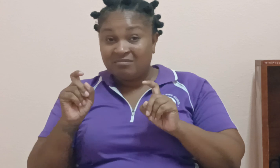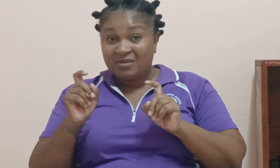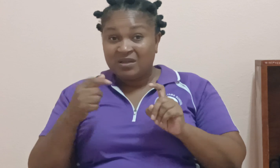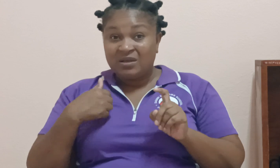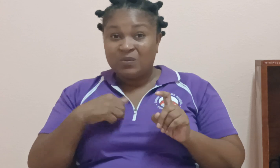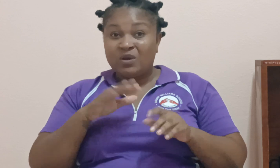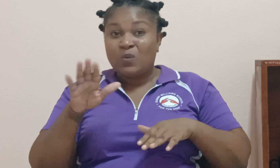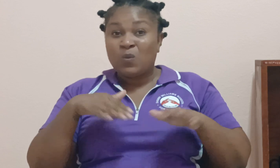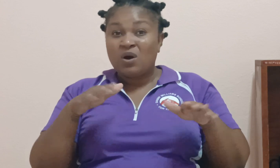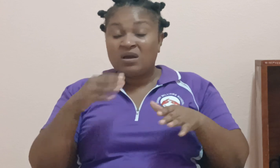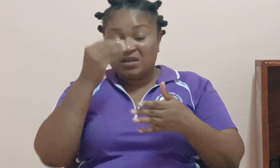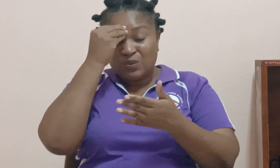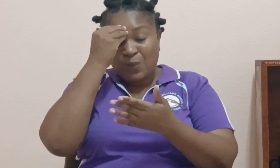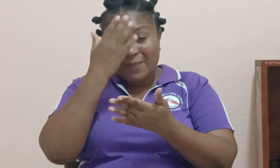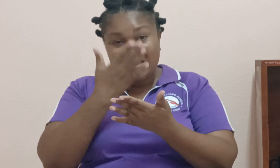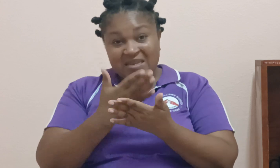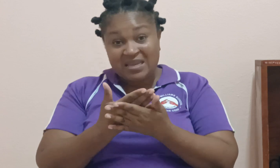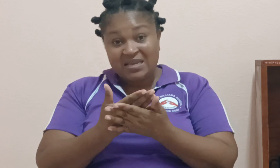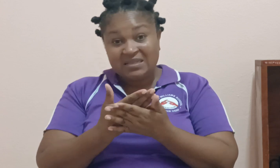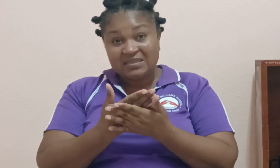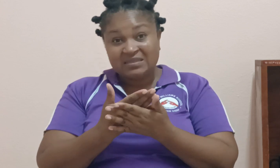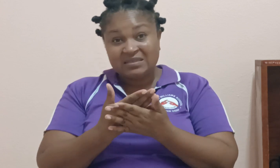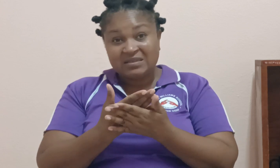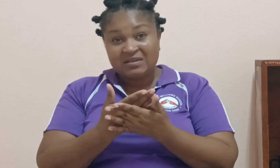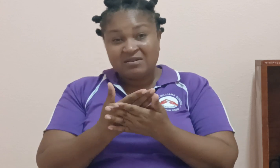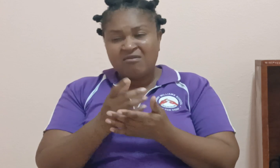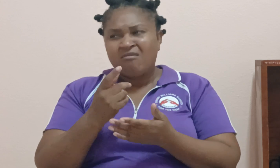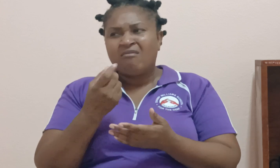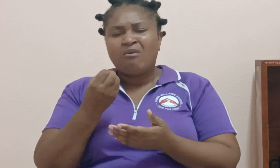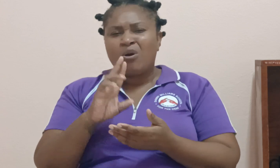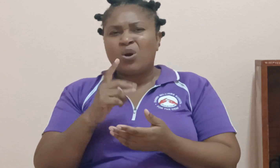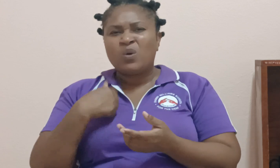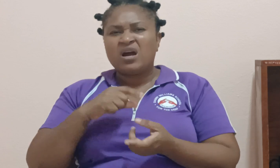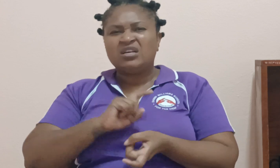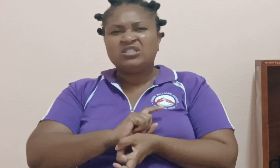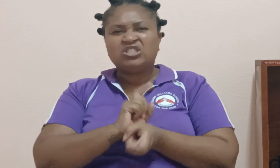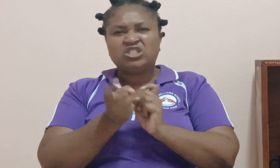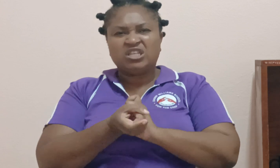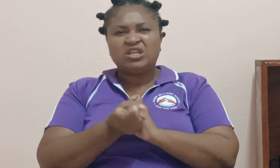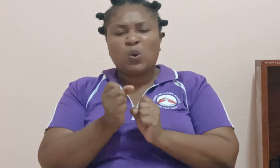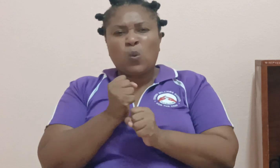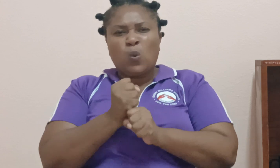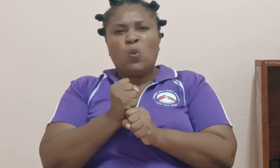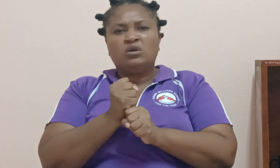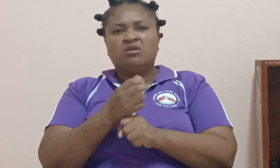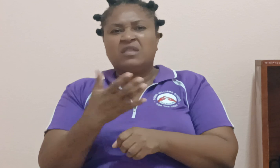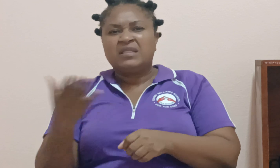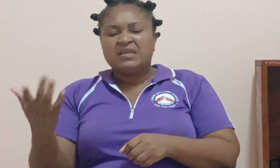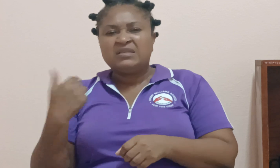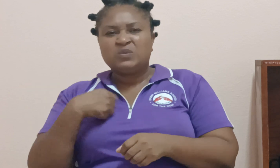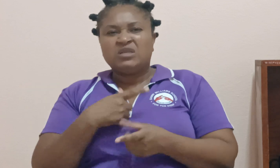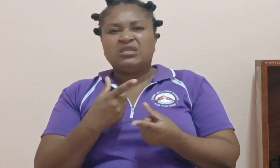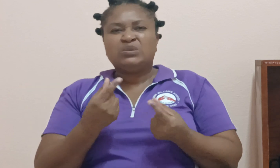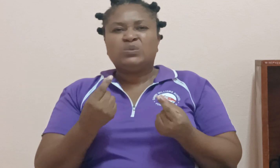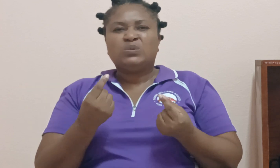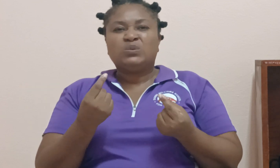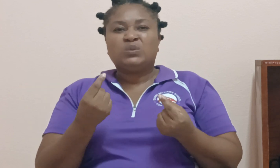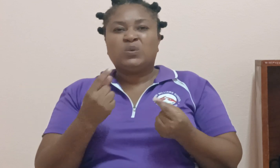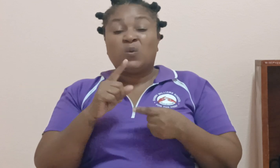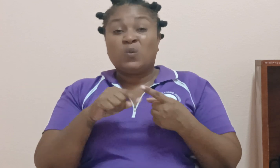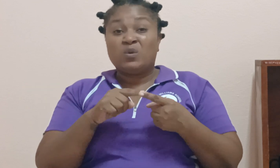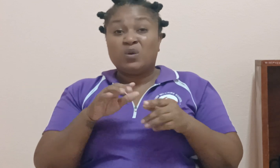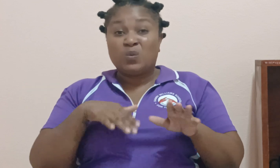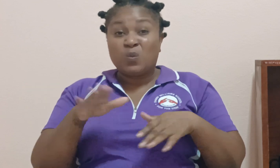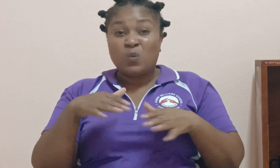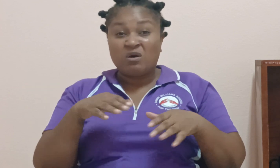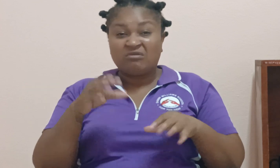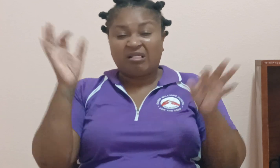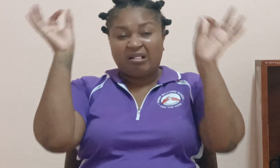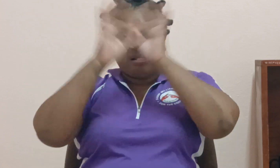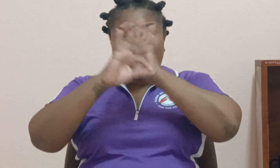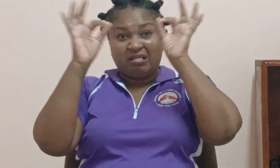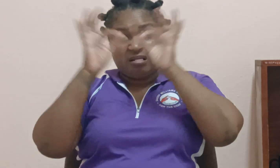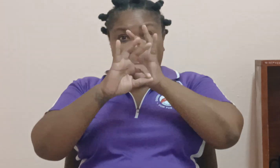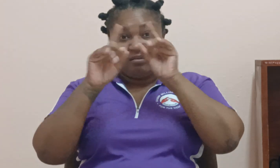walking in obedience or conforming and holding on to the things we did when we walked in ignorance?